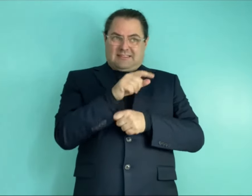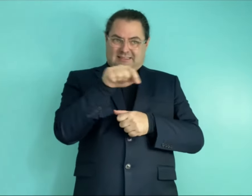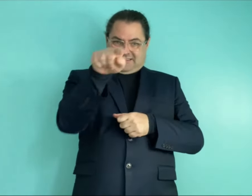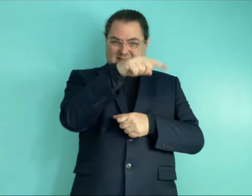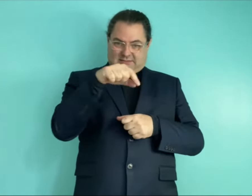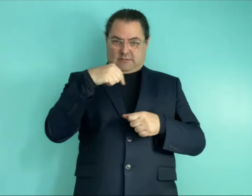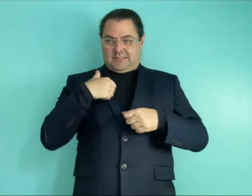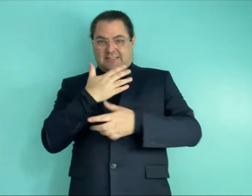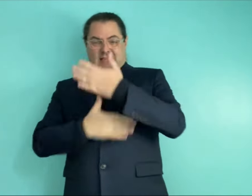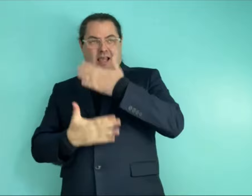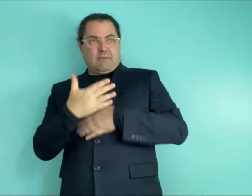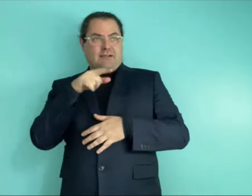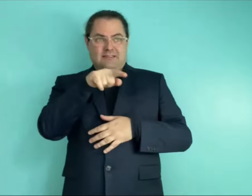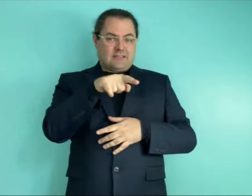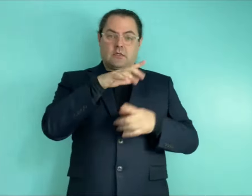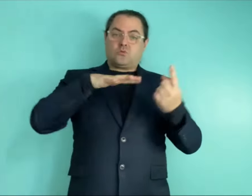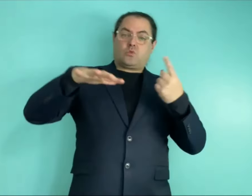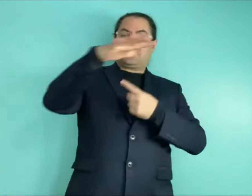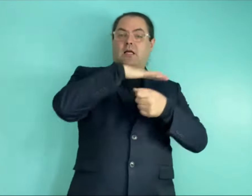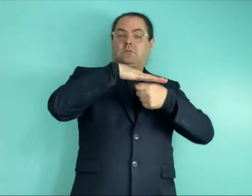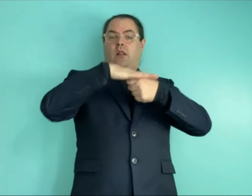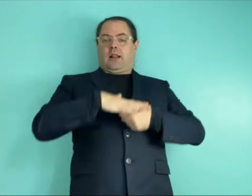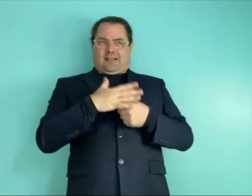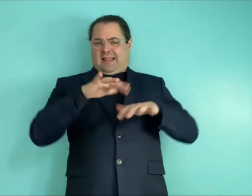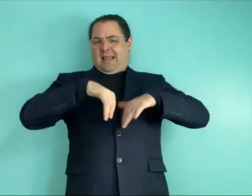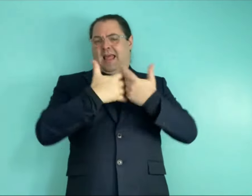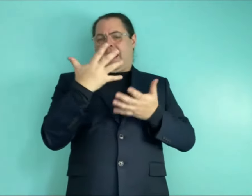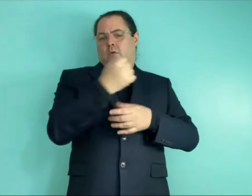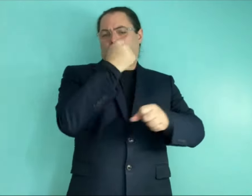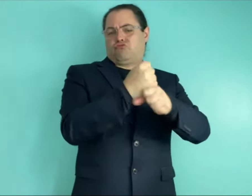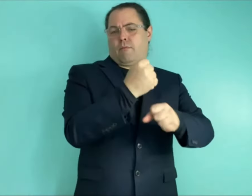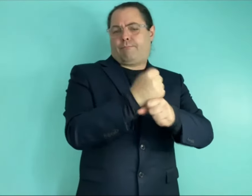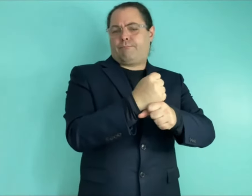persons with disabilities in Africa, and also that a persons with disabilities are less